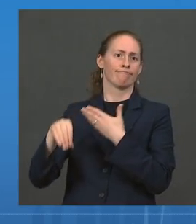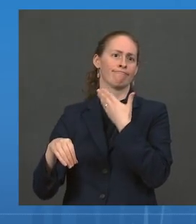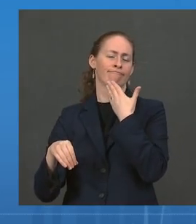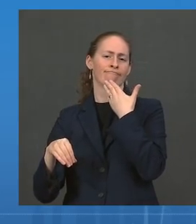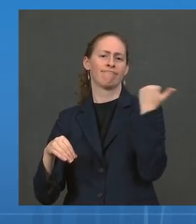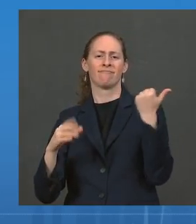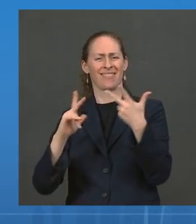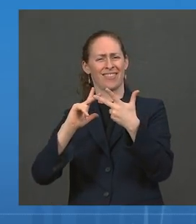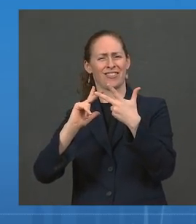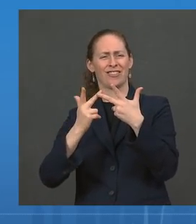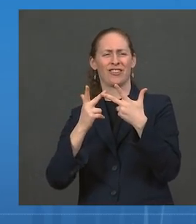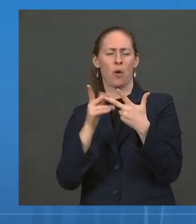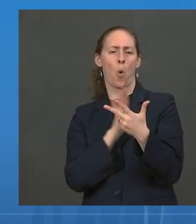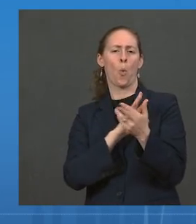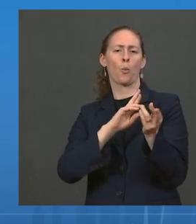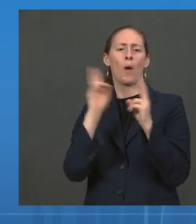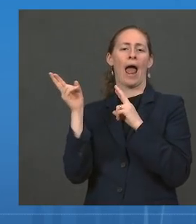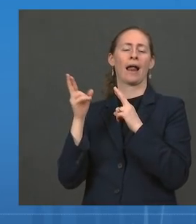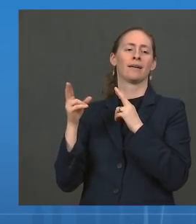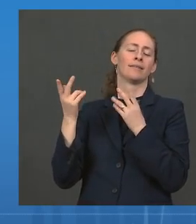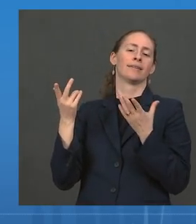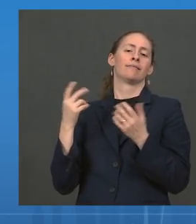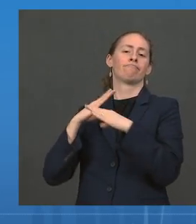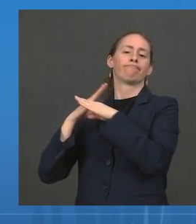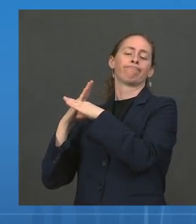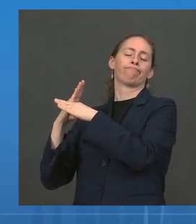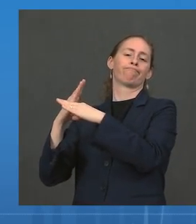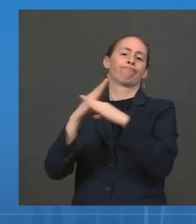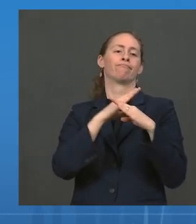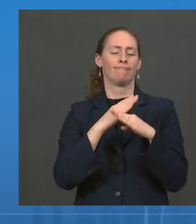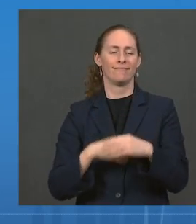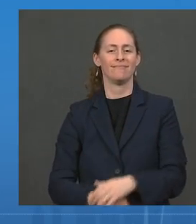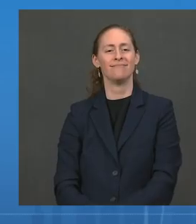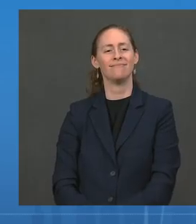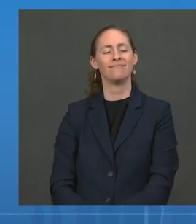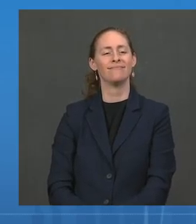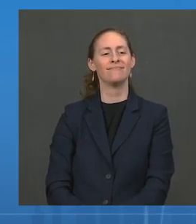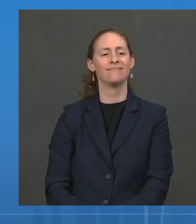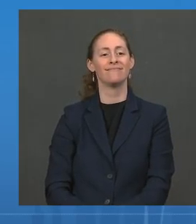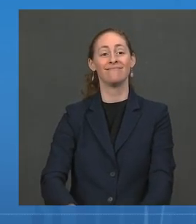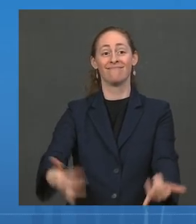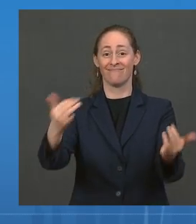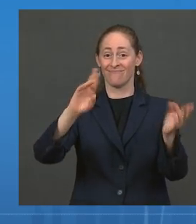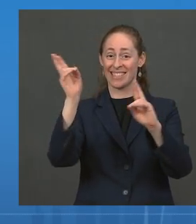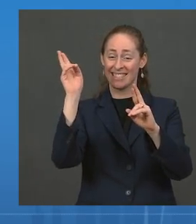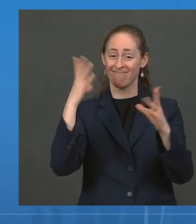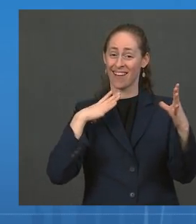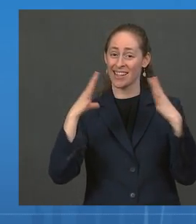the vaccination. Having said that, let us all enjoy the holidays. Now over to you, Dr. Murthy.